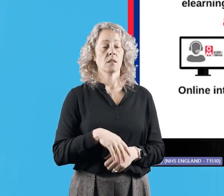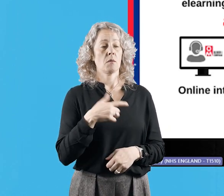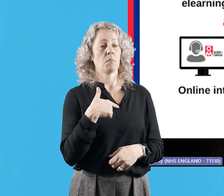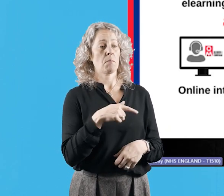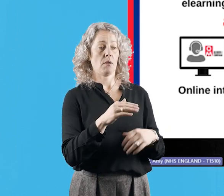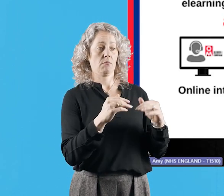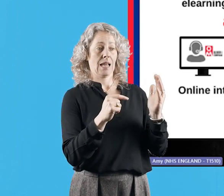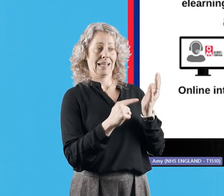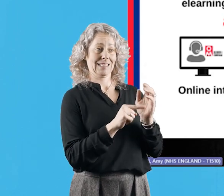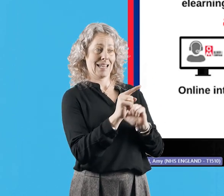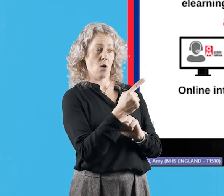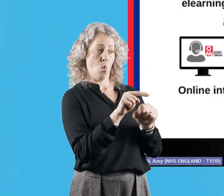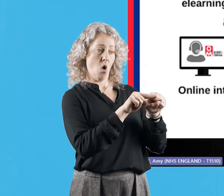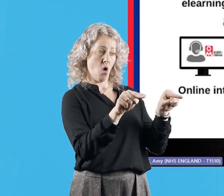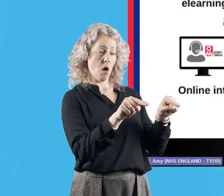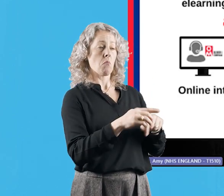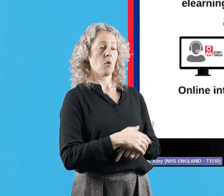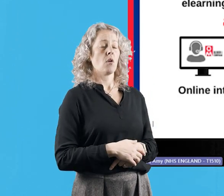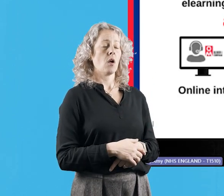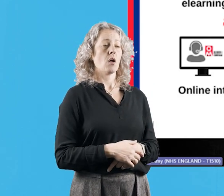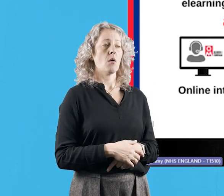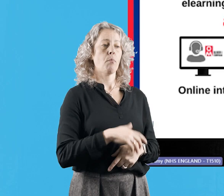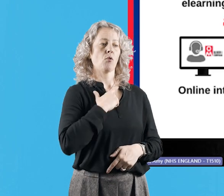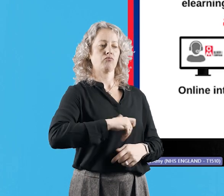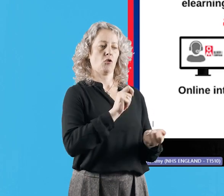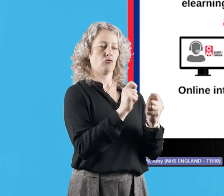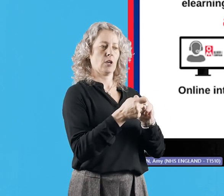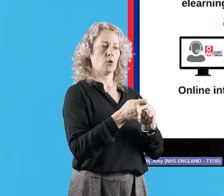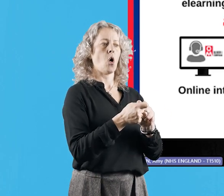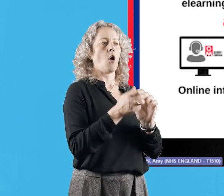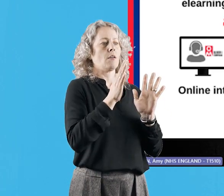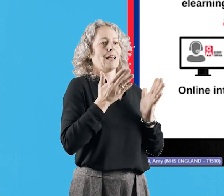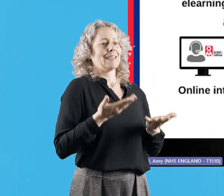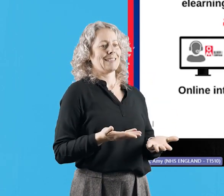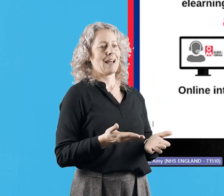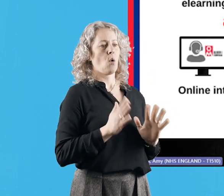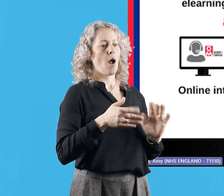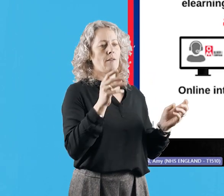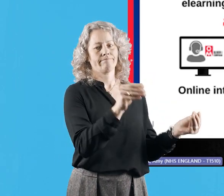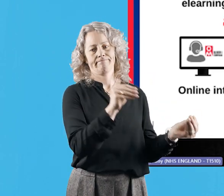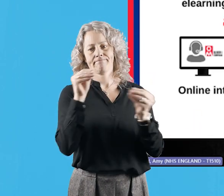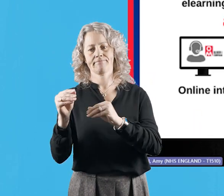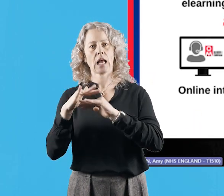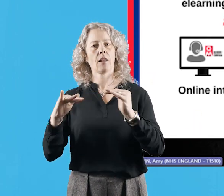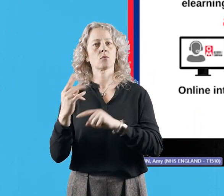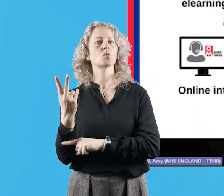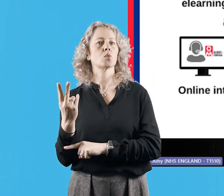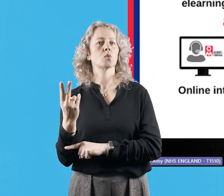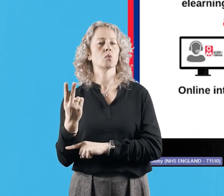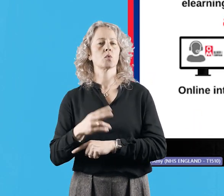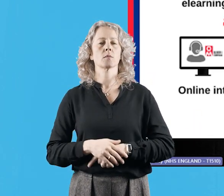training and then they role changes and they're required to do Tier 2, then they would of course need to do that training.